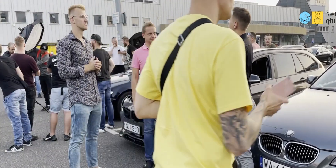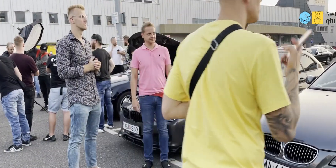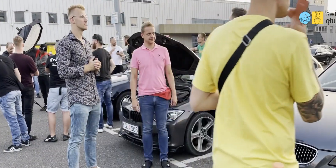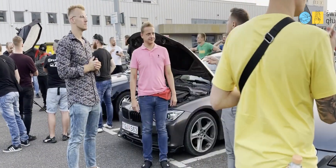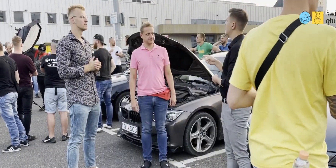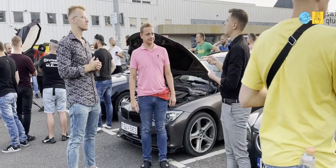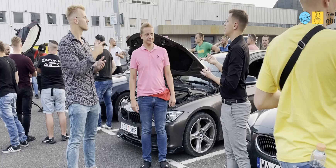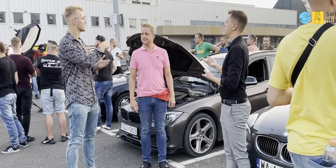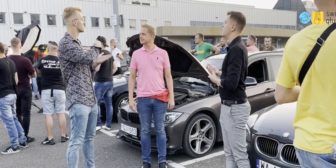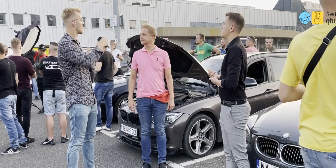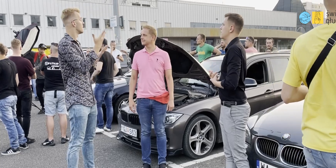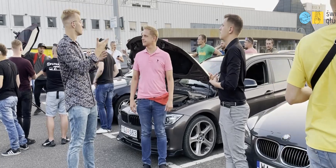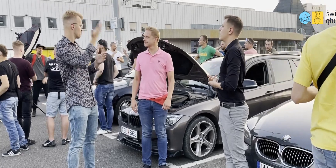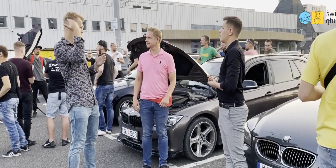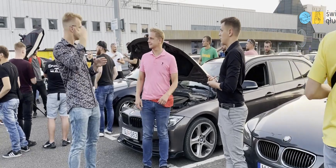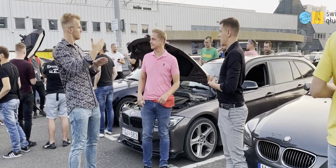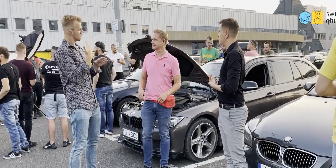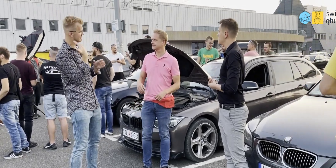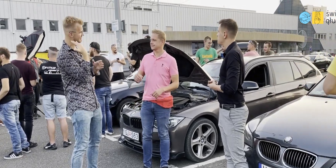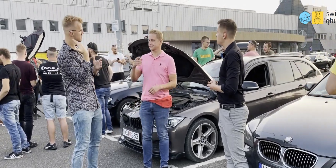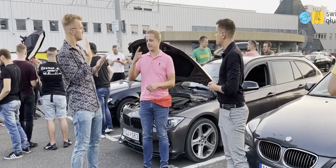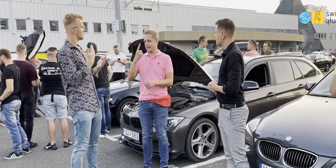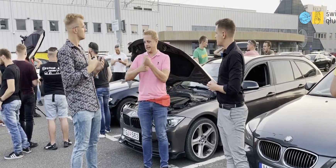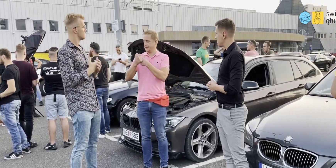when did you become the owner